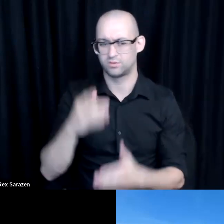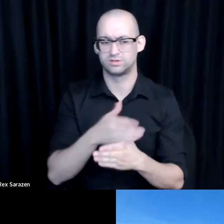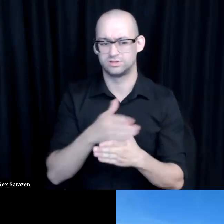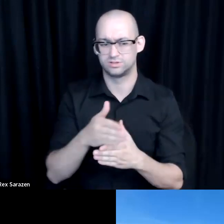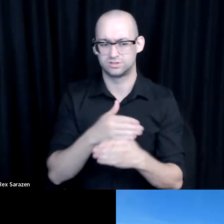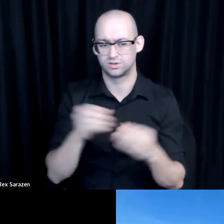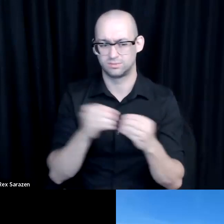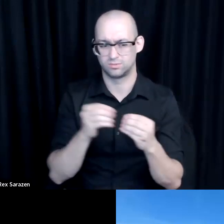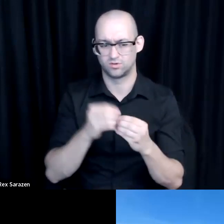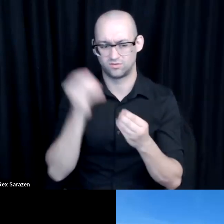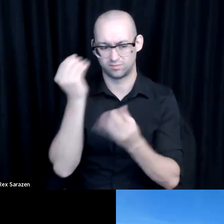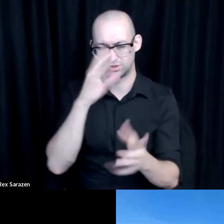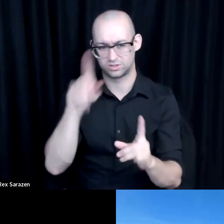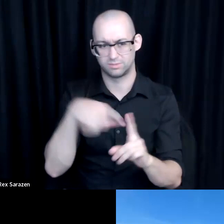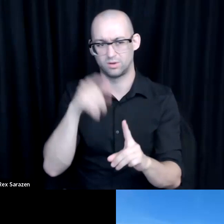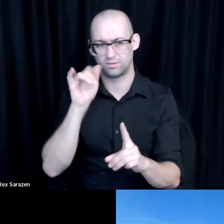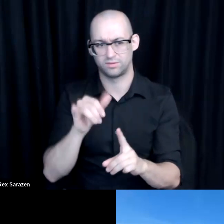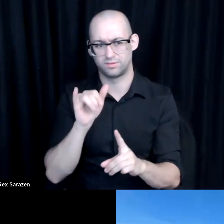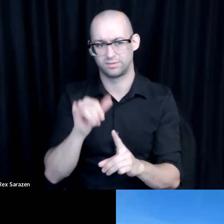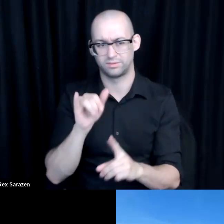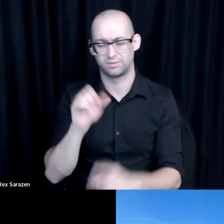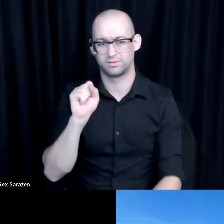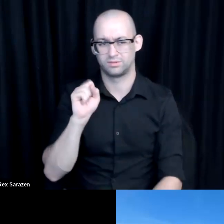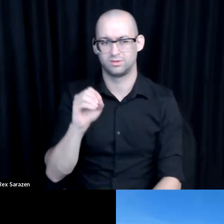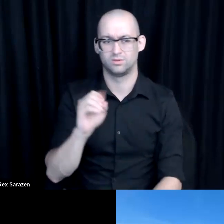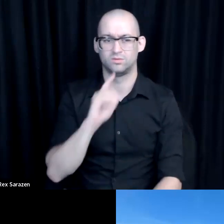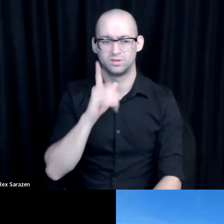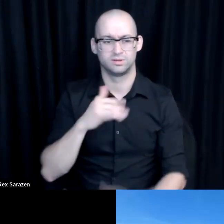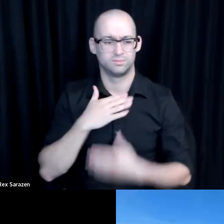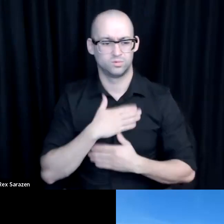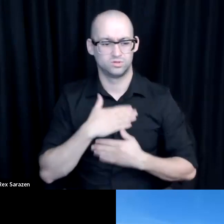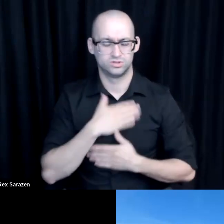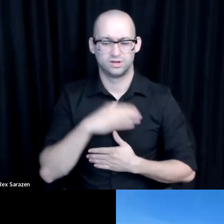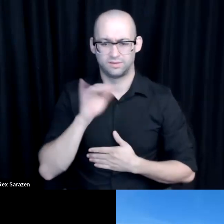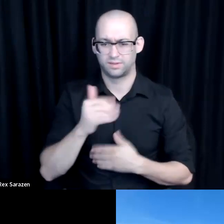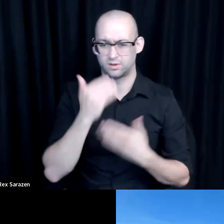we can about the NOFO and the process. So really appreciative of the good work and partnership that